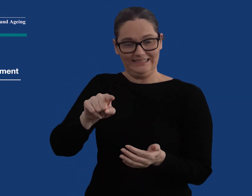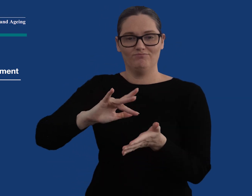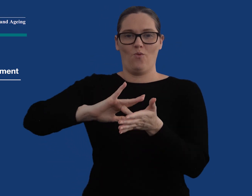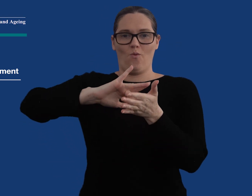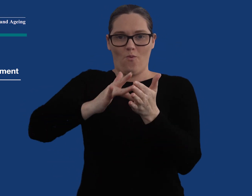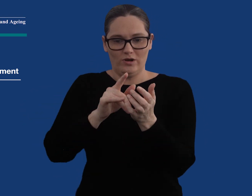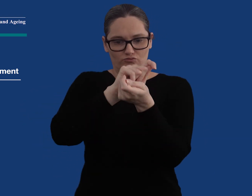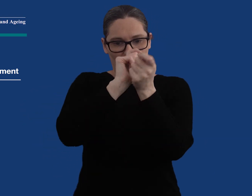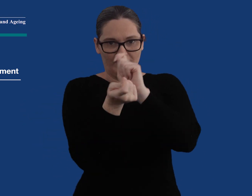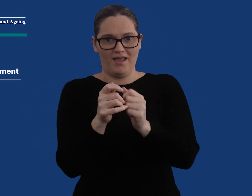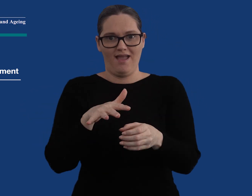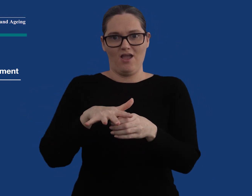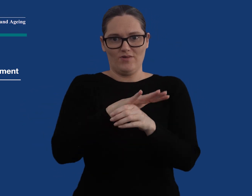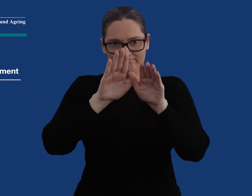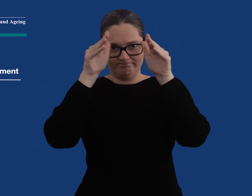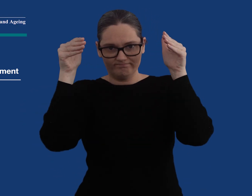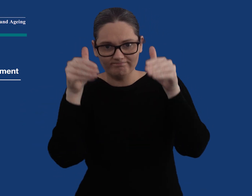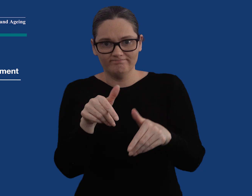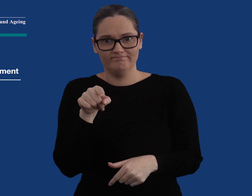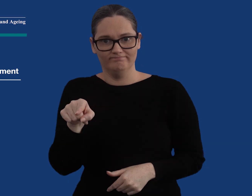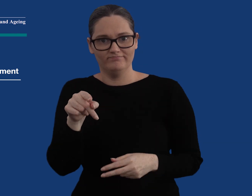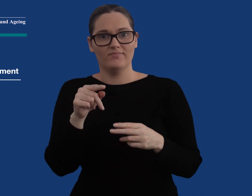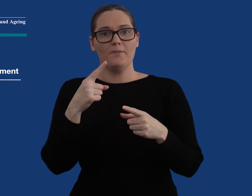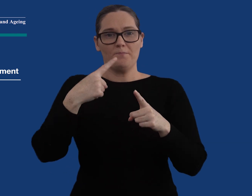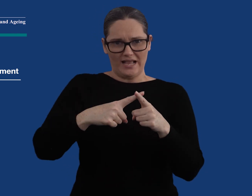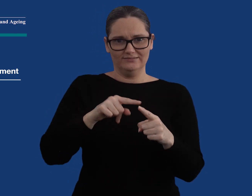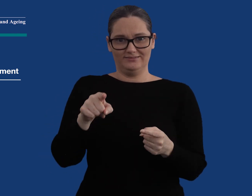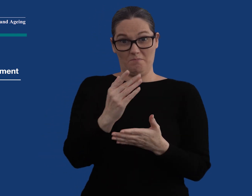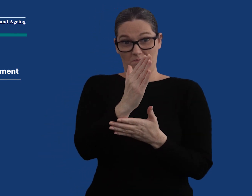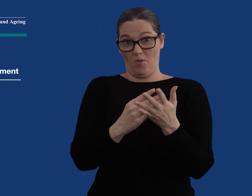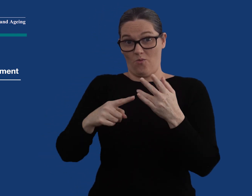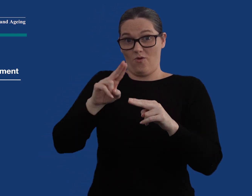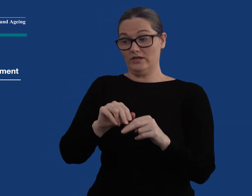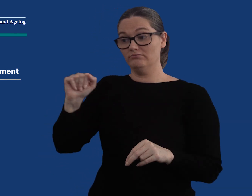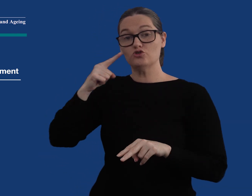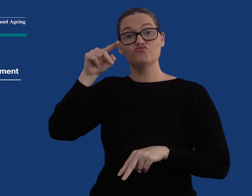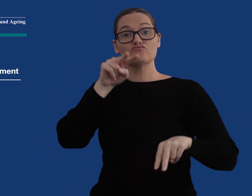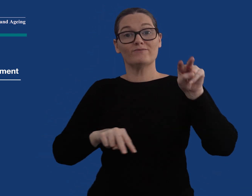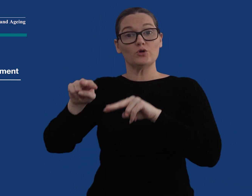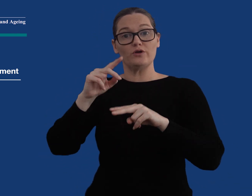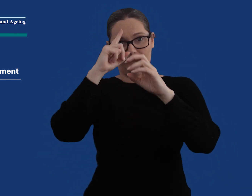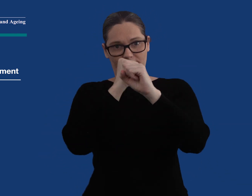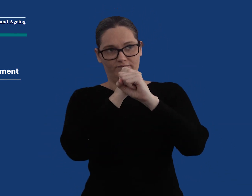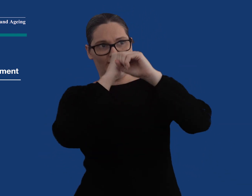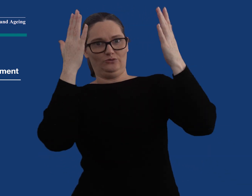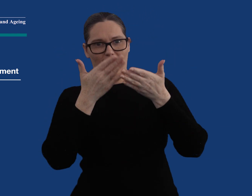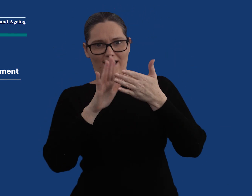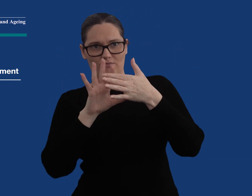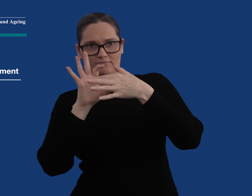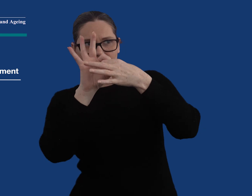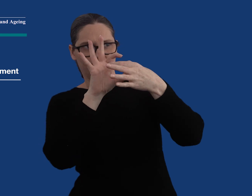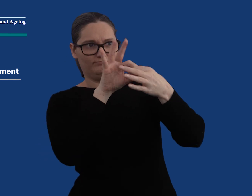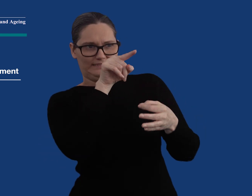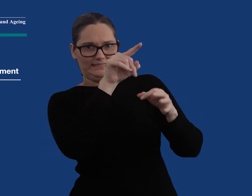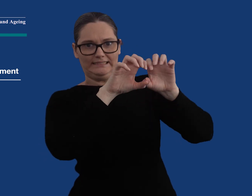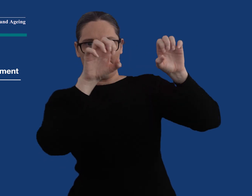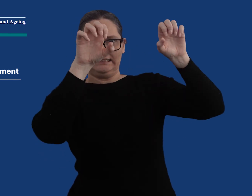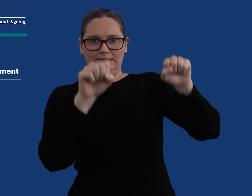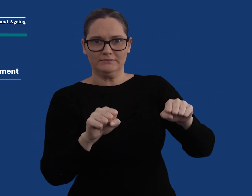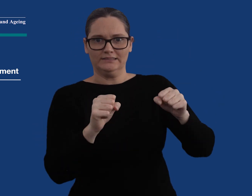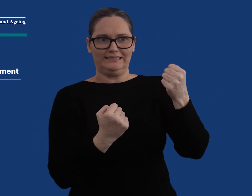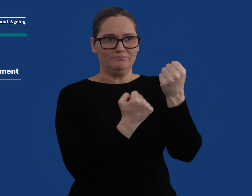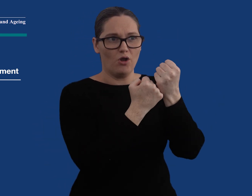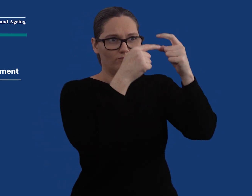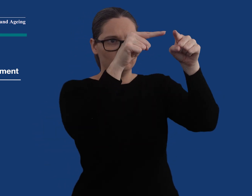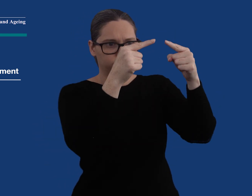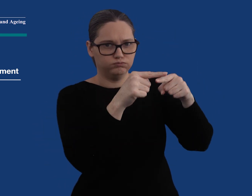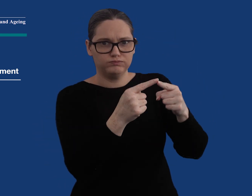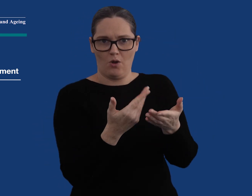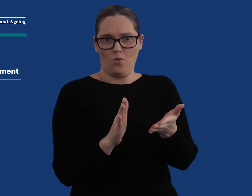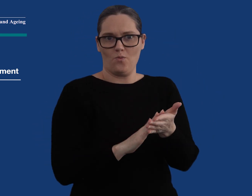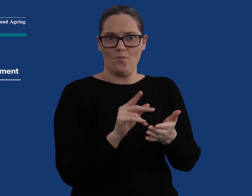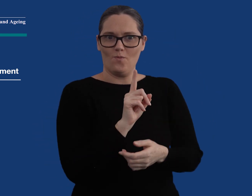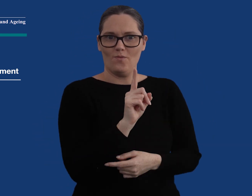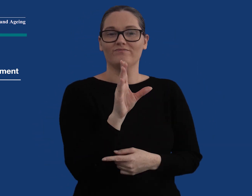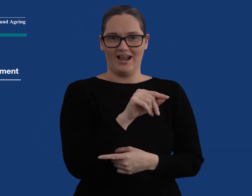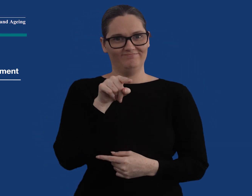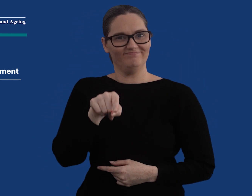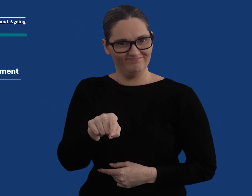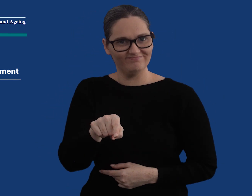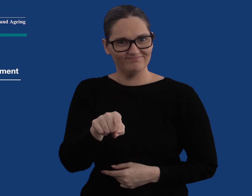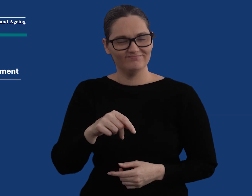are one of the core reform pillars and part of the Review’s vision for a connected system of supports.